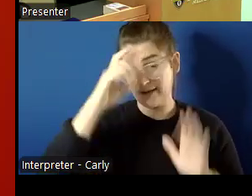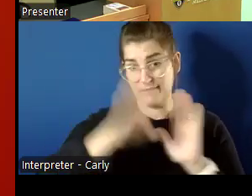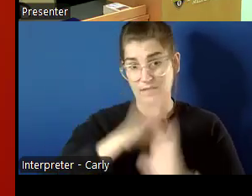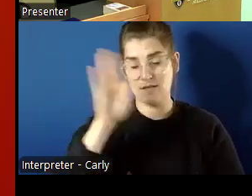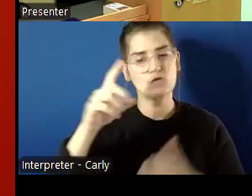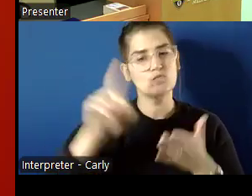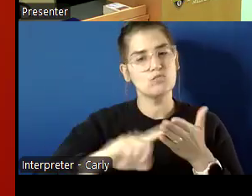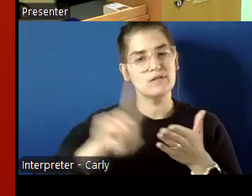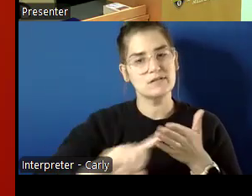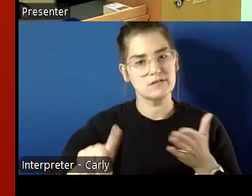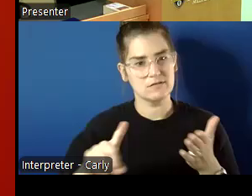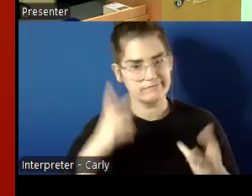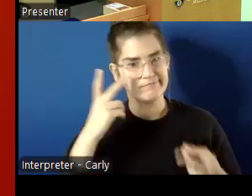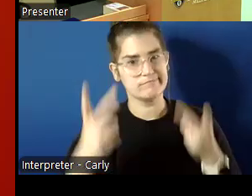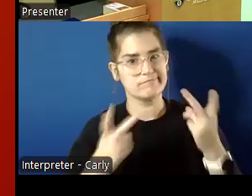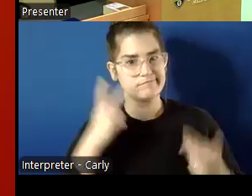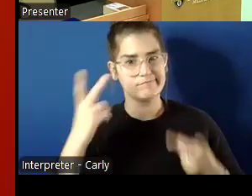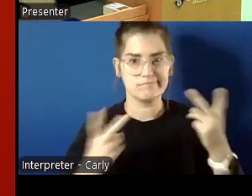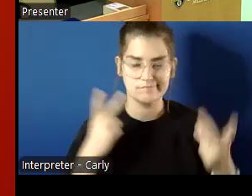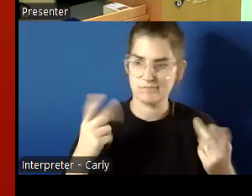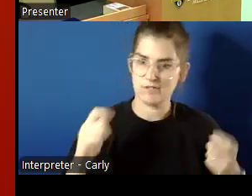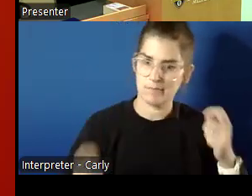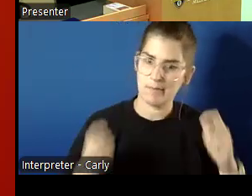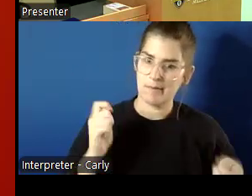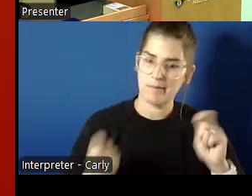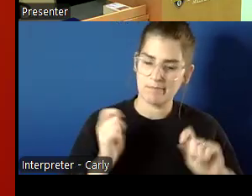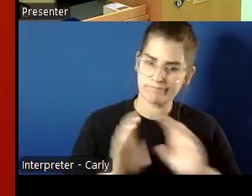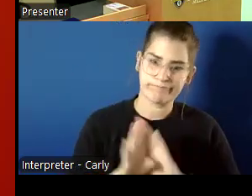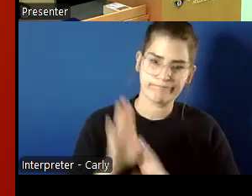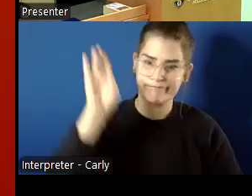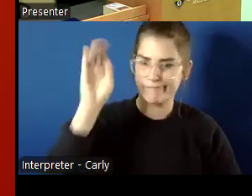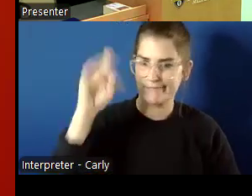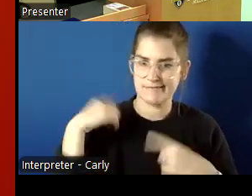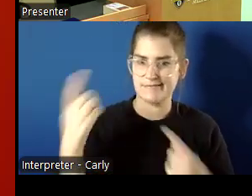It's it's been coming. It's been evolving. The studies have been evolving since about 2020,